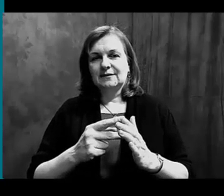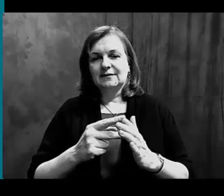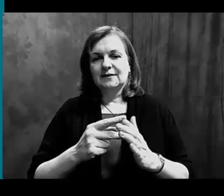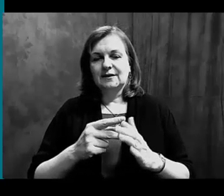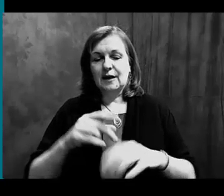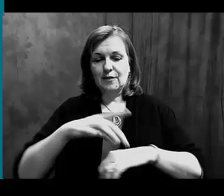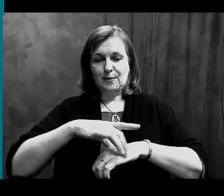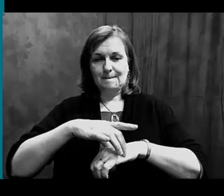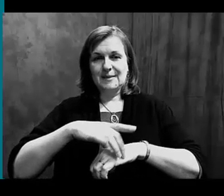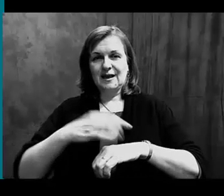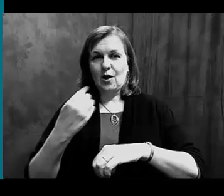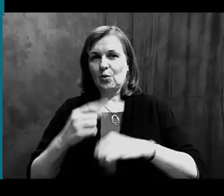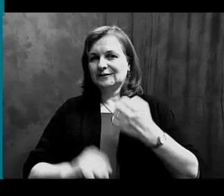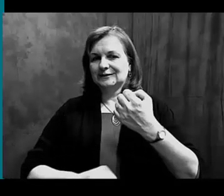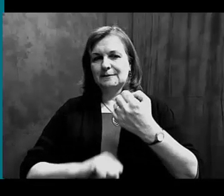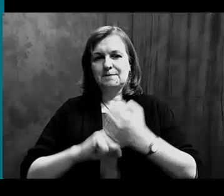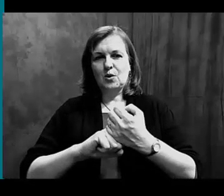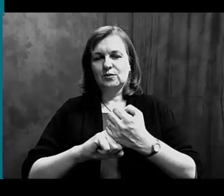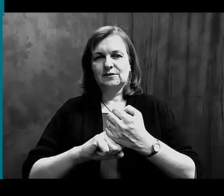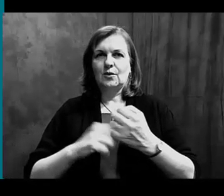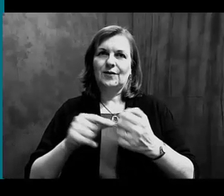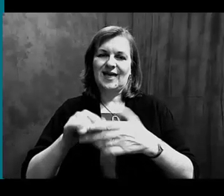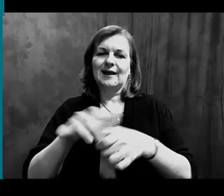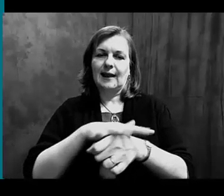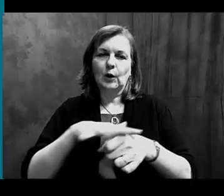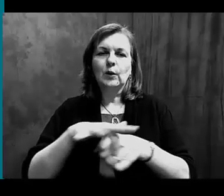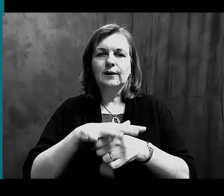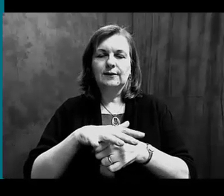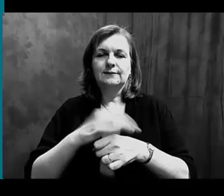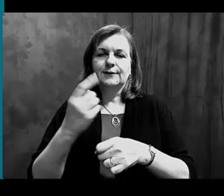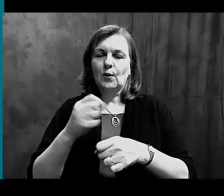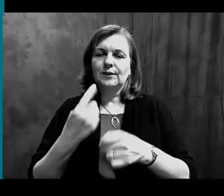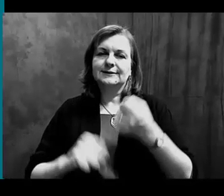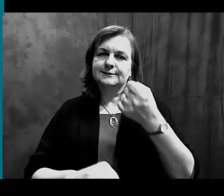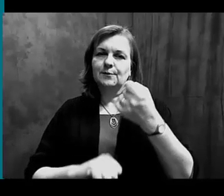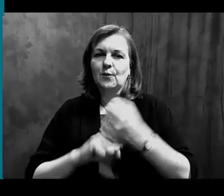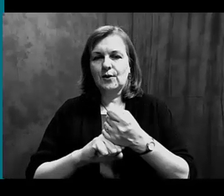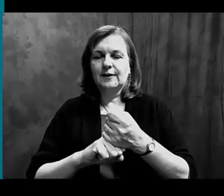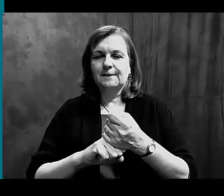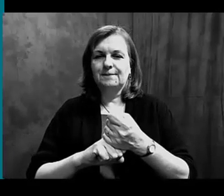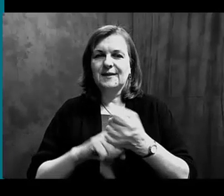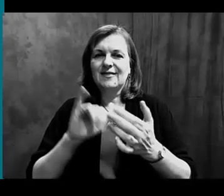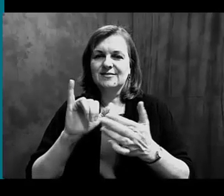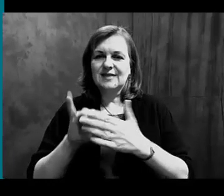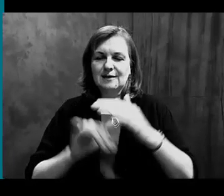what we're saying is the planet can really only sustain or this geographical area can only